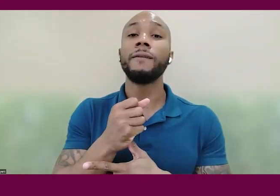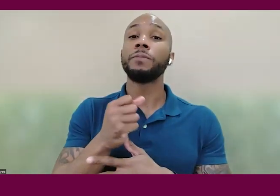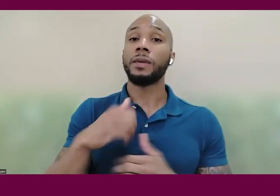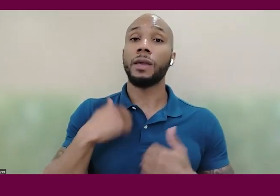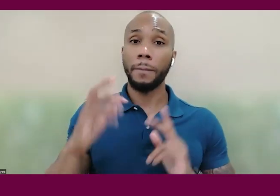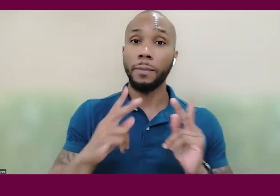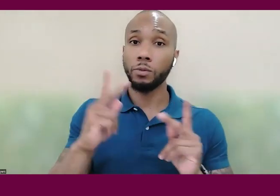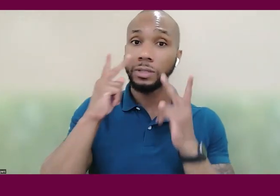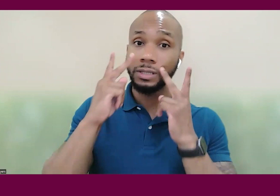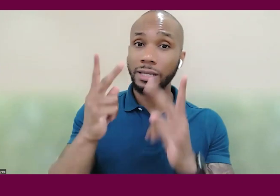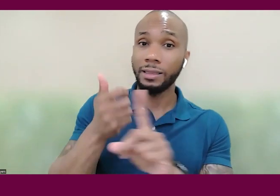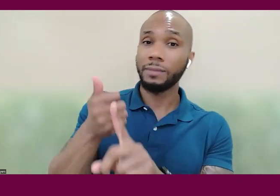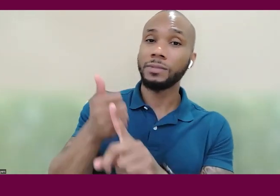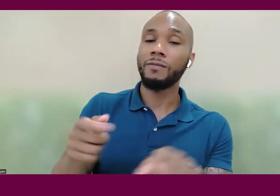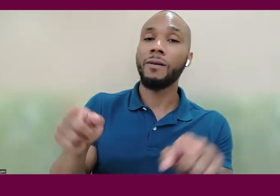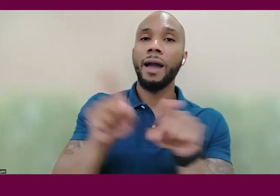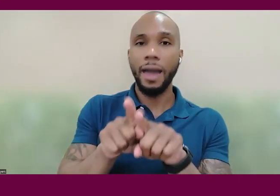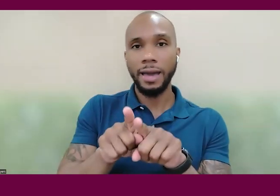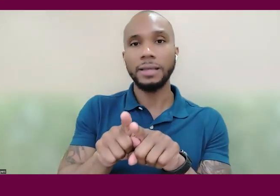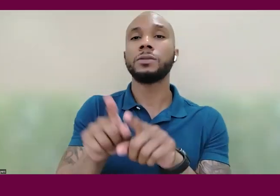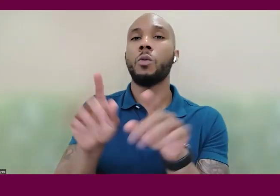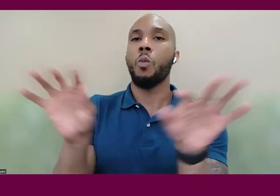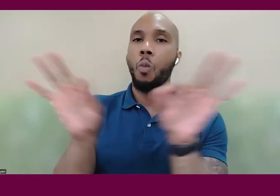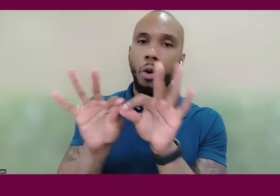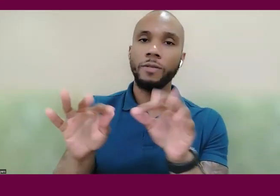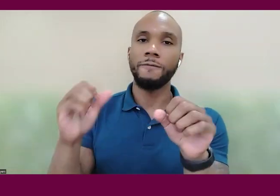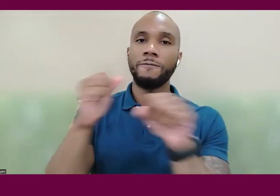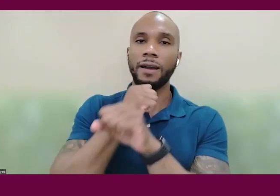that they see themselves as being worth fighting for.